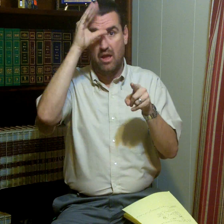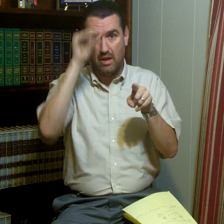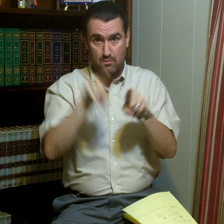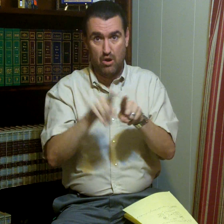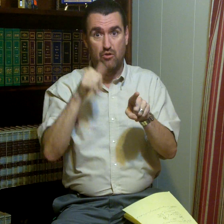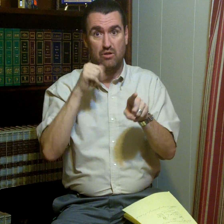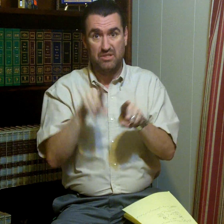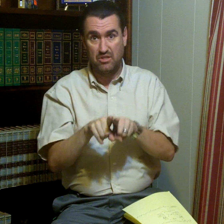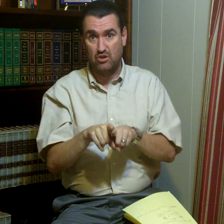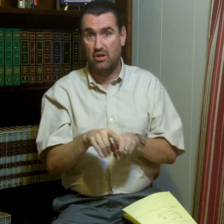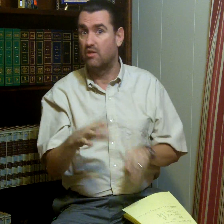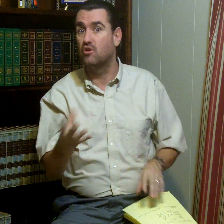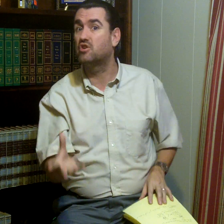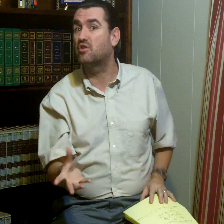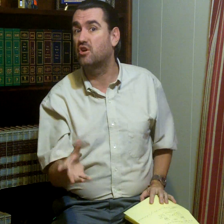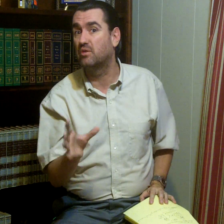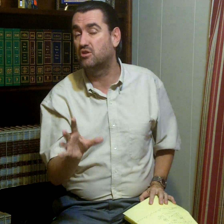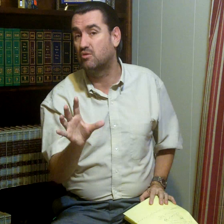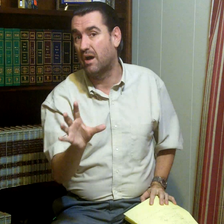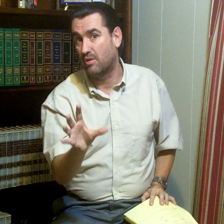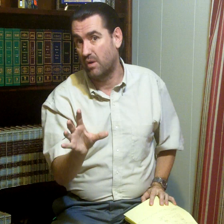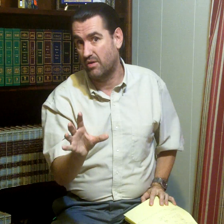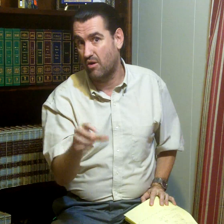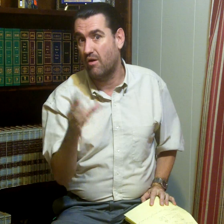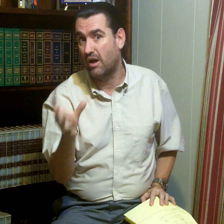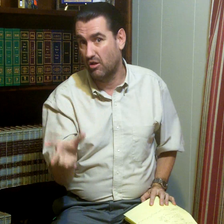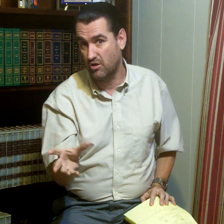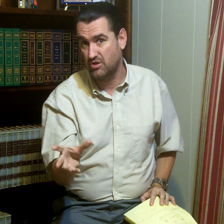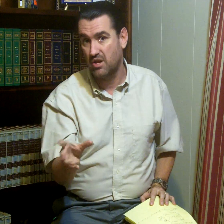and brother and sister and those aren't the only two by the way there are others